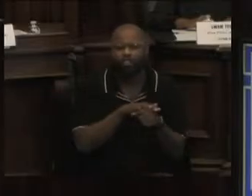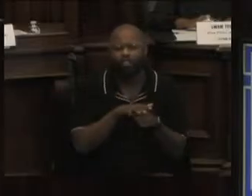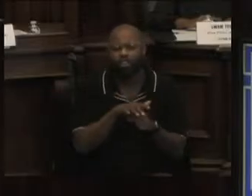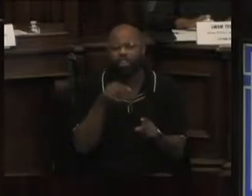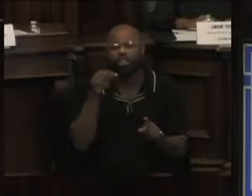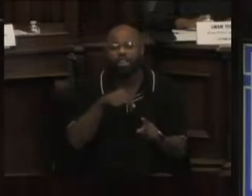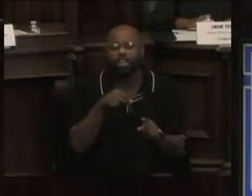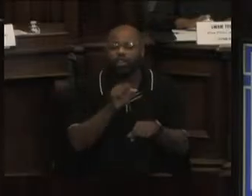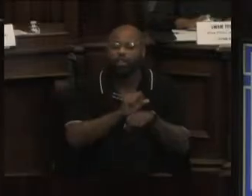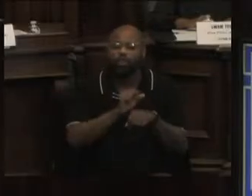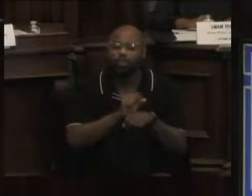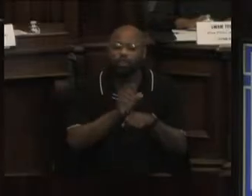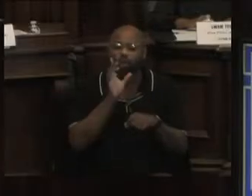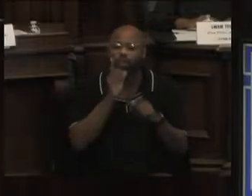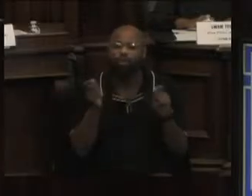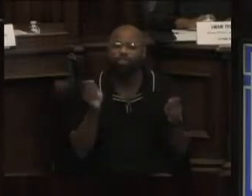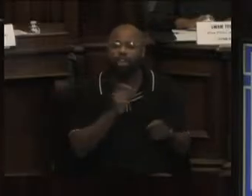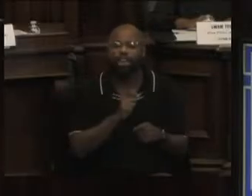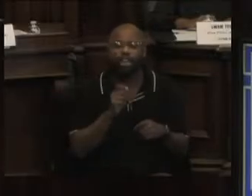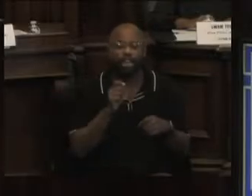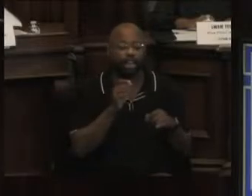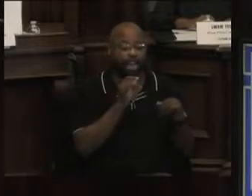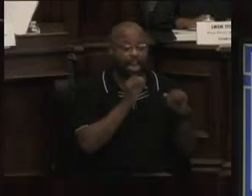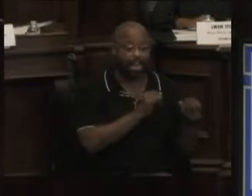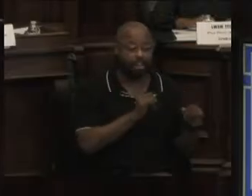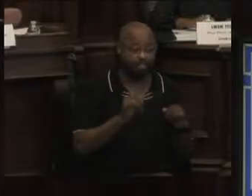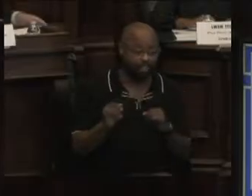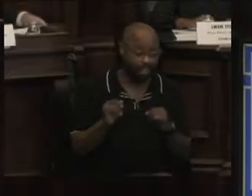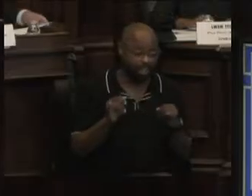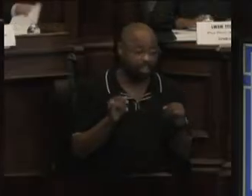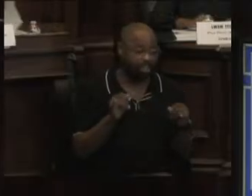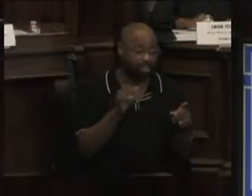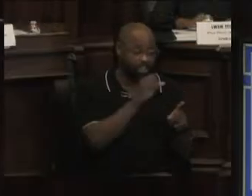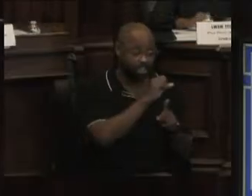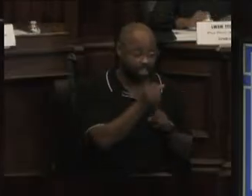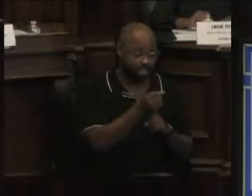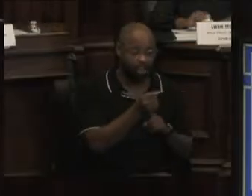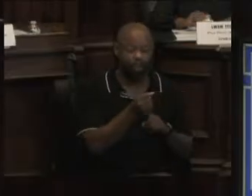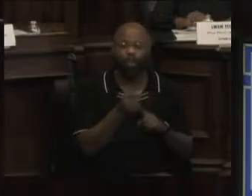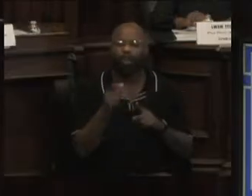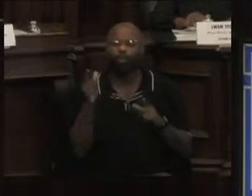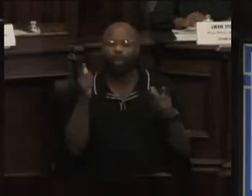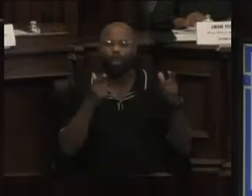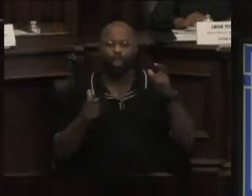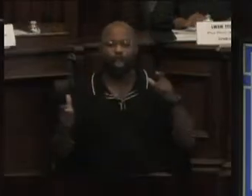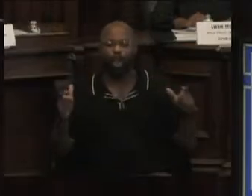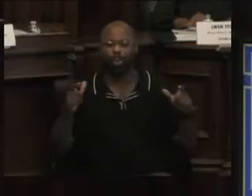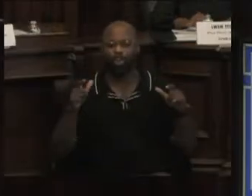reform. And this is really a powerful area. So again, this